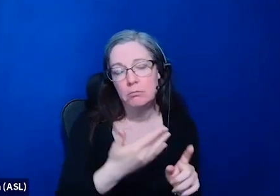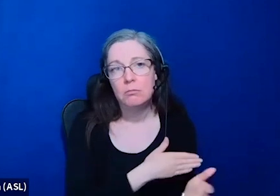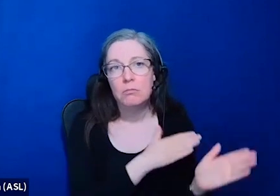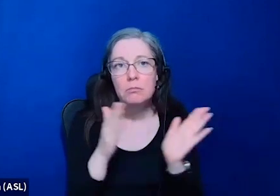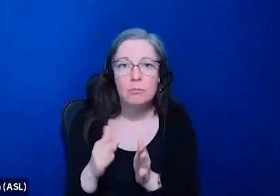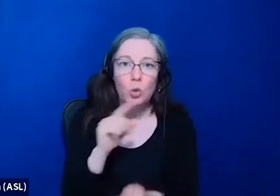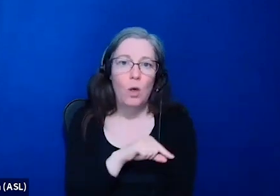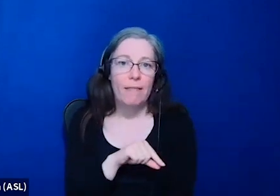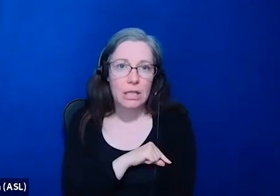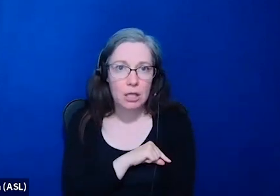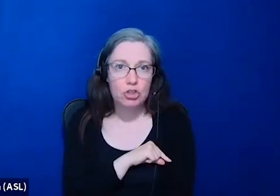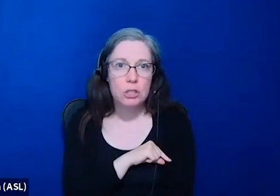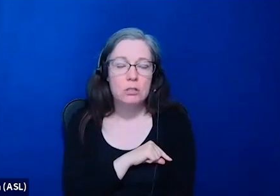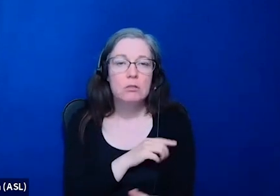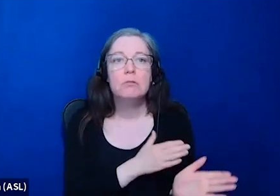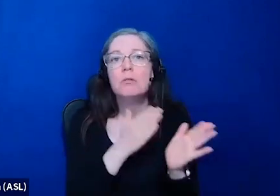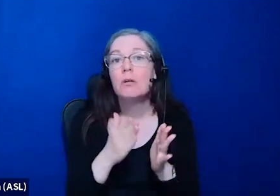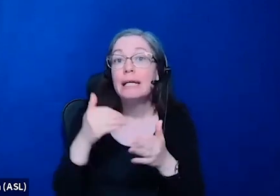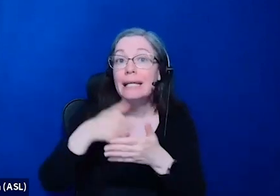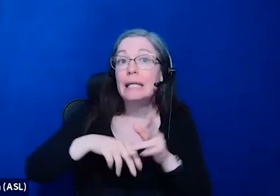Stage two was in person. It was cognitive testing.